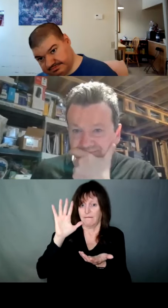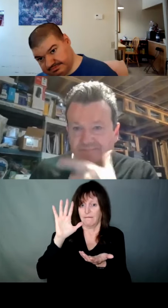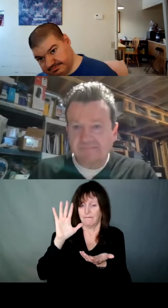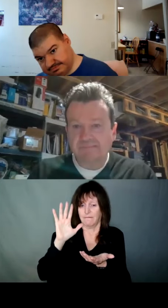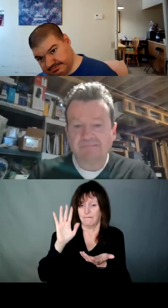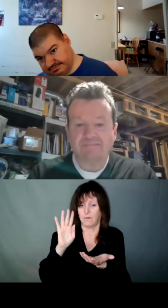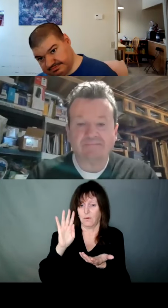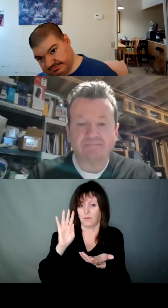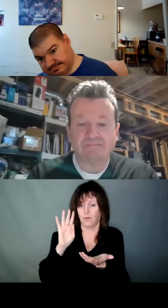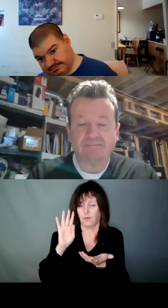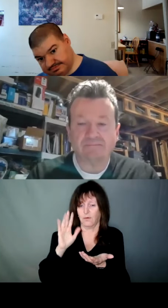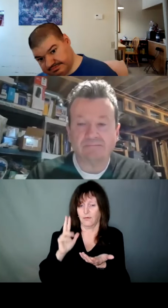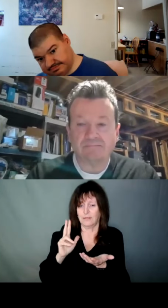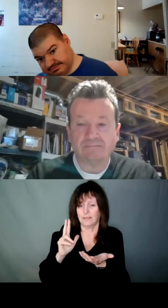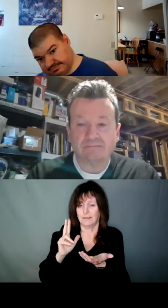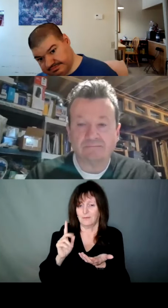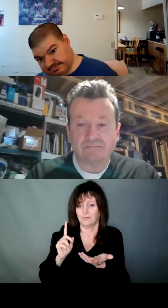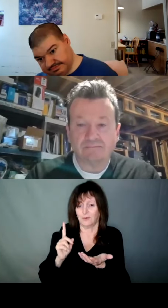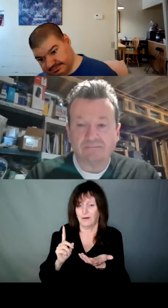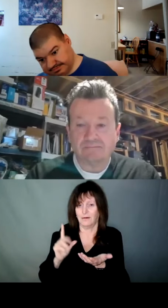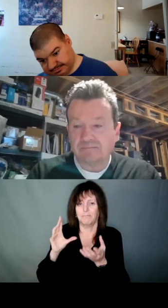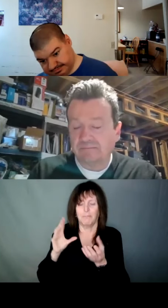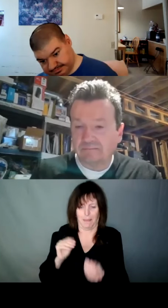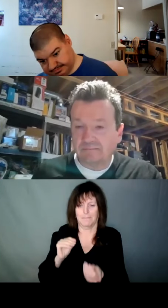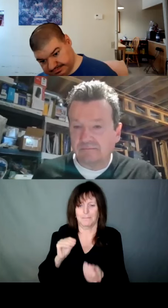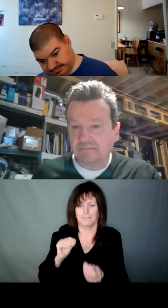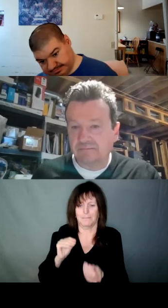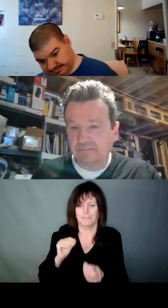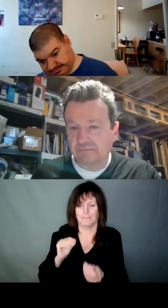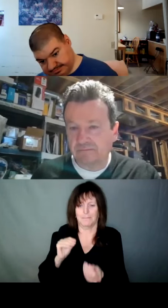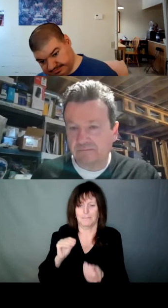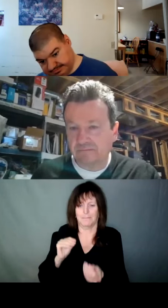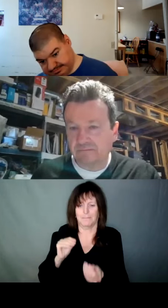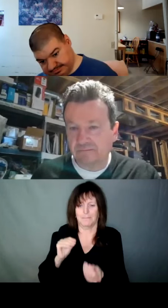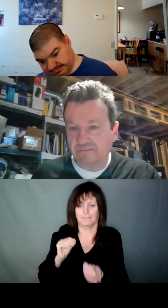» REBECCA WOOD: I will give it